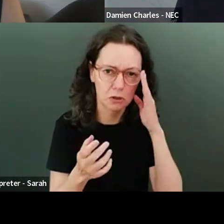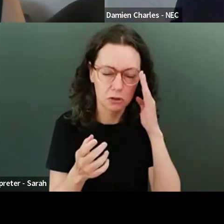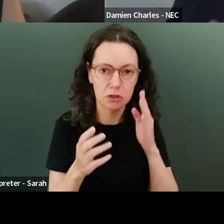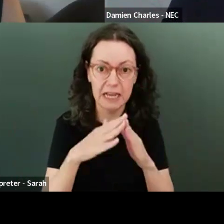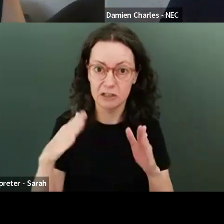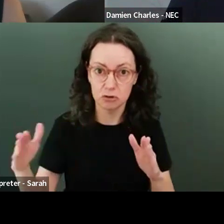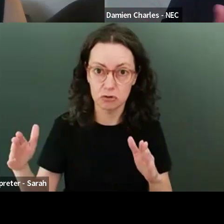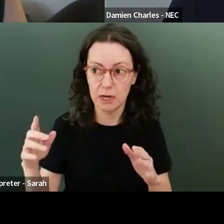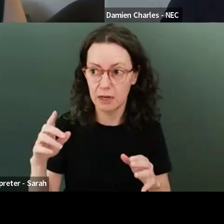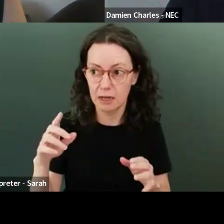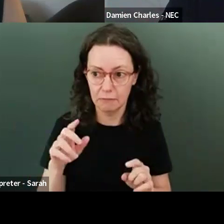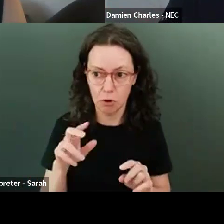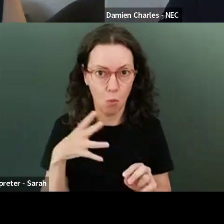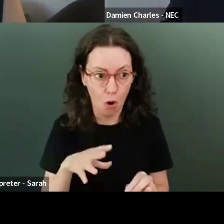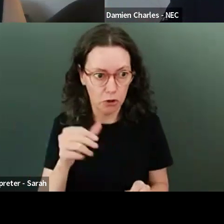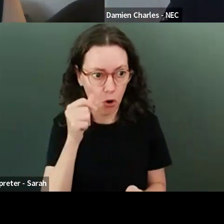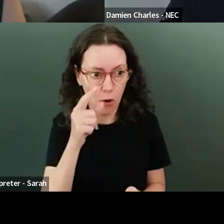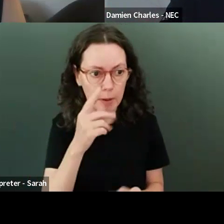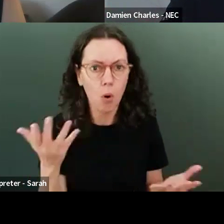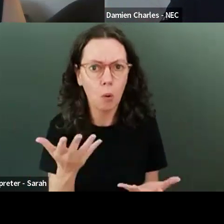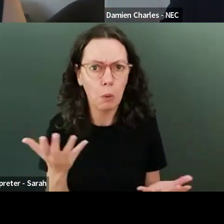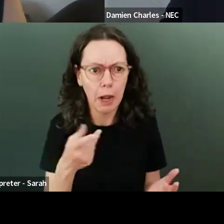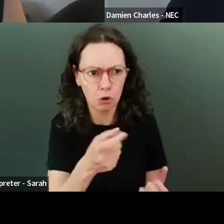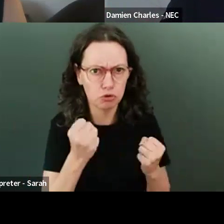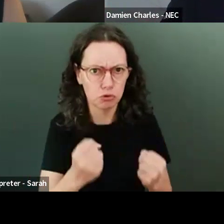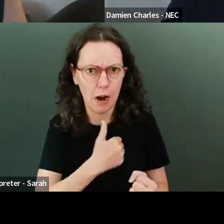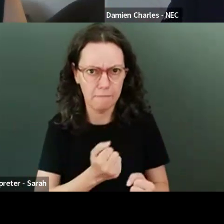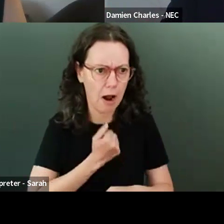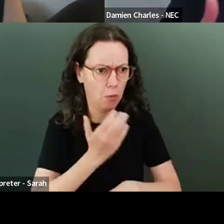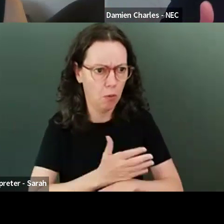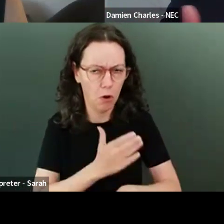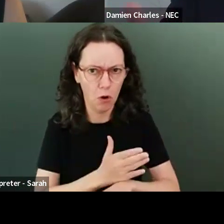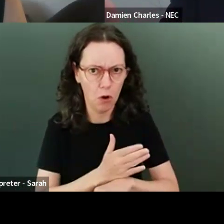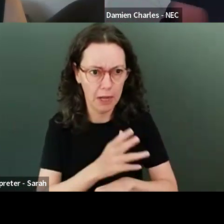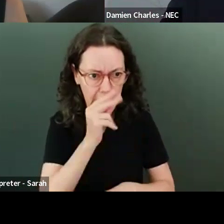need to be passionate and find reward in employing young people and young